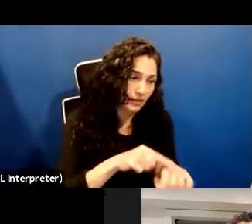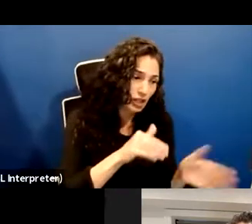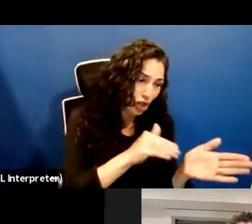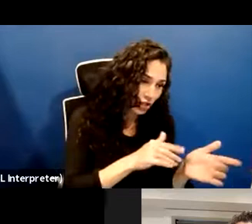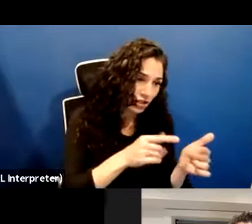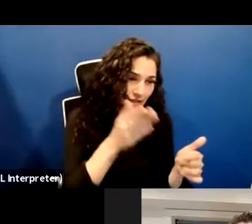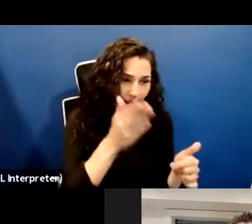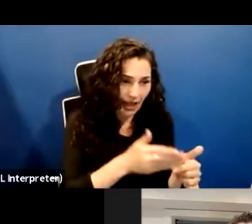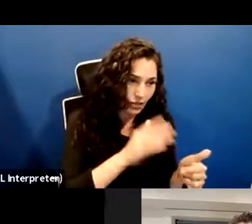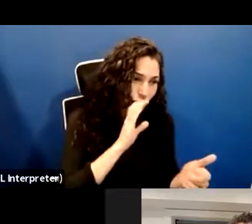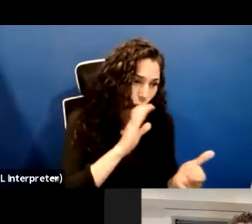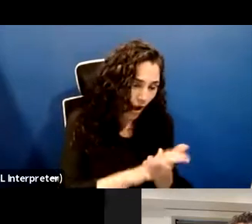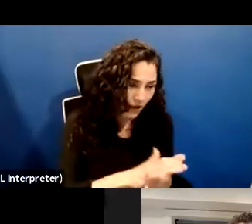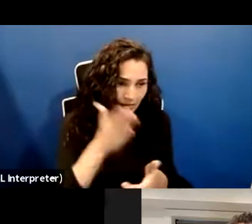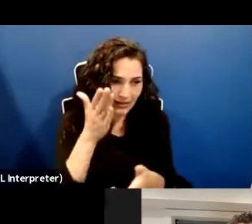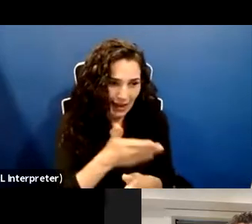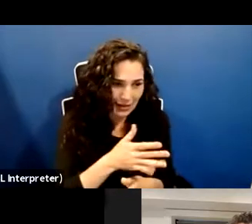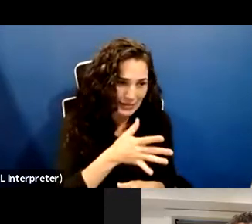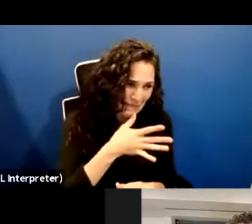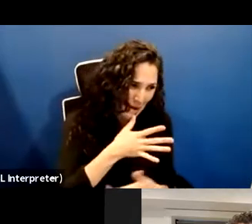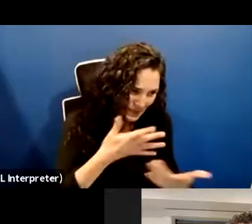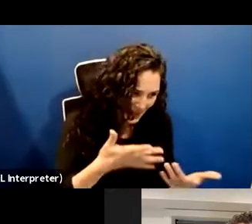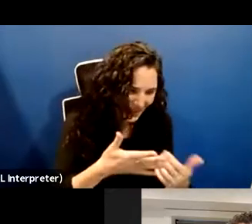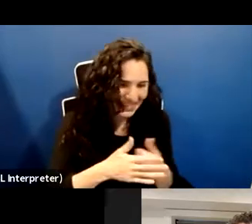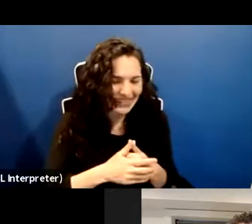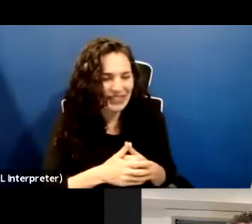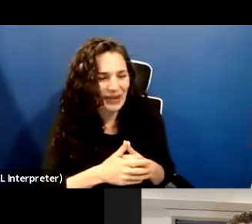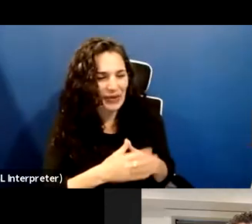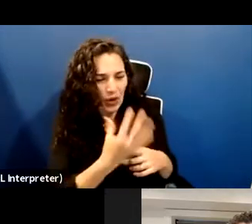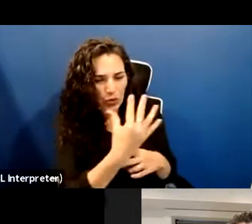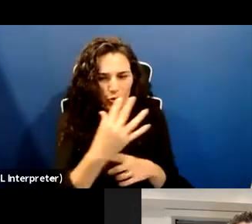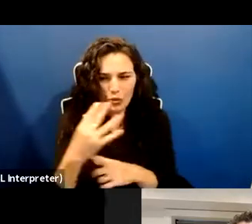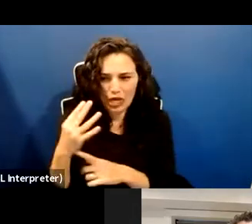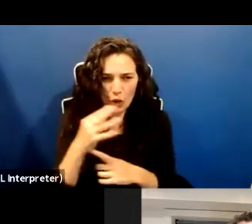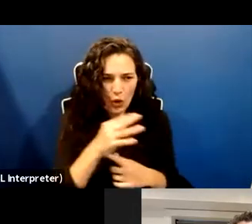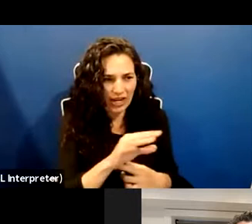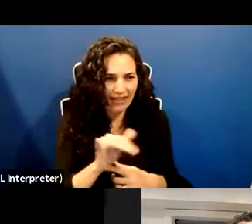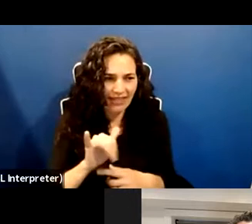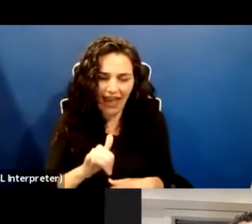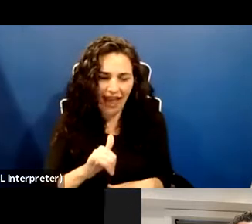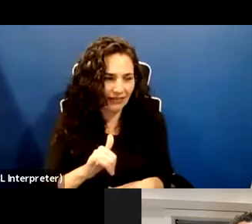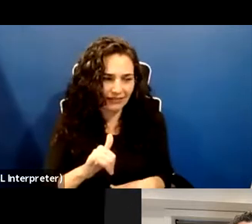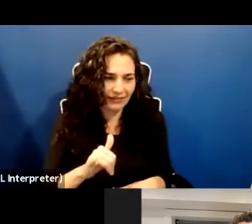And recording the series was really a life-changing experience for me.